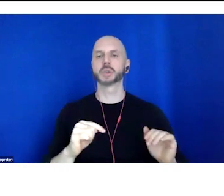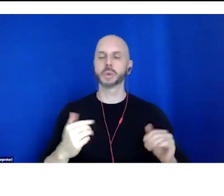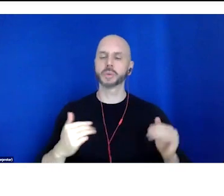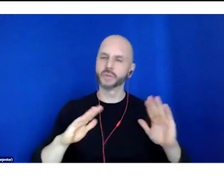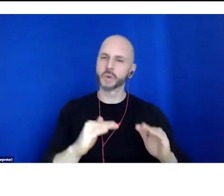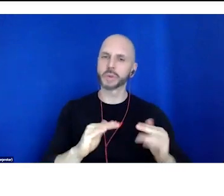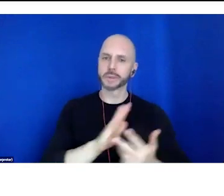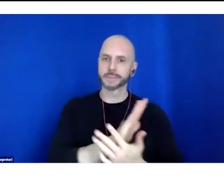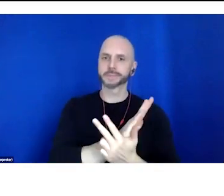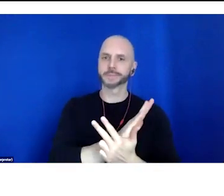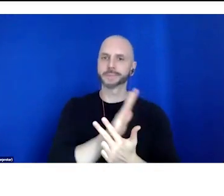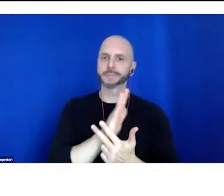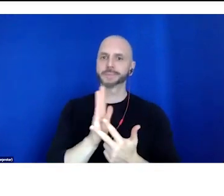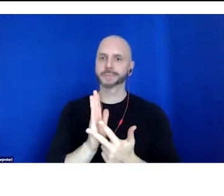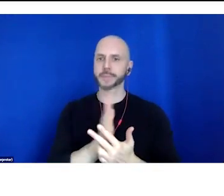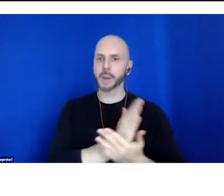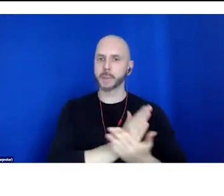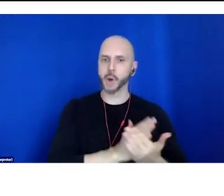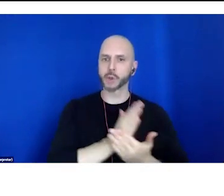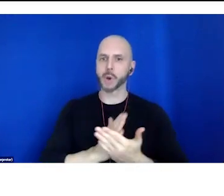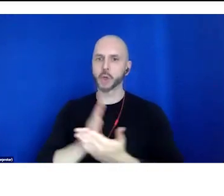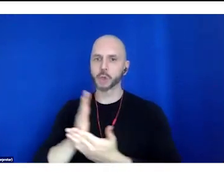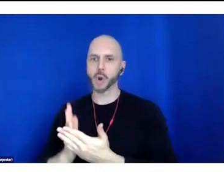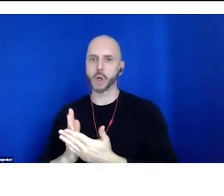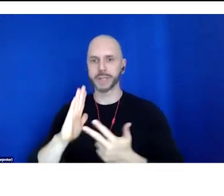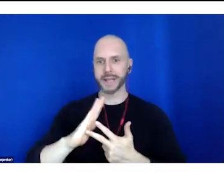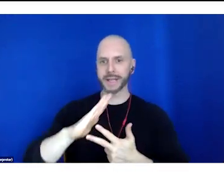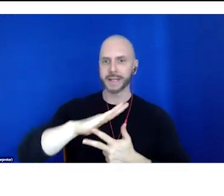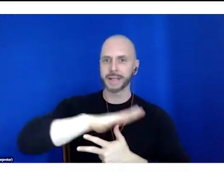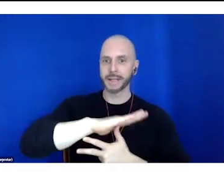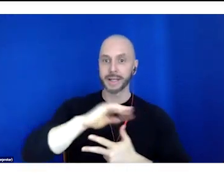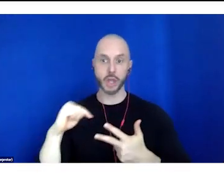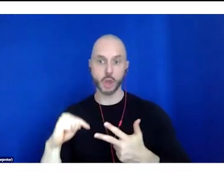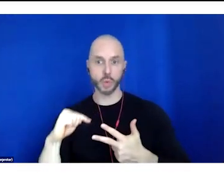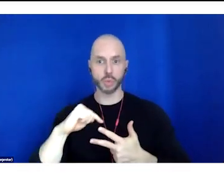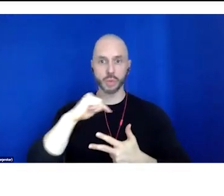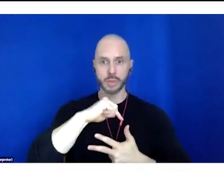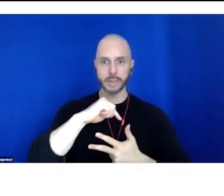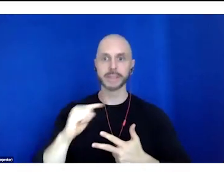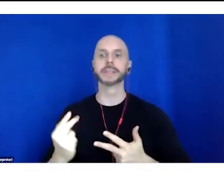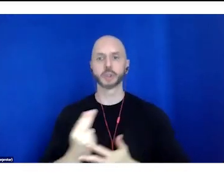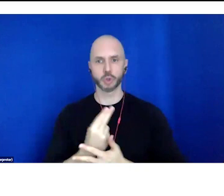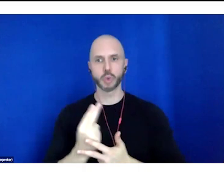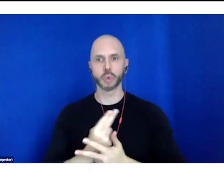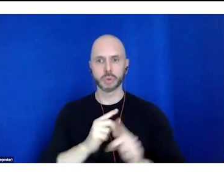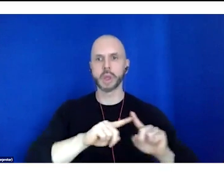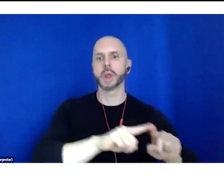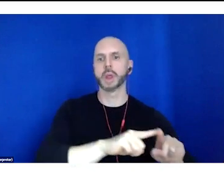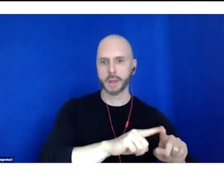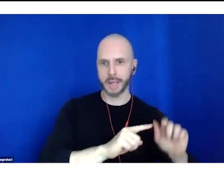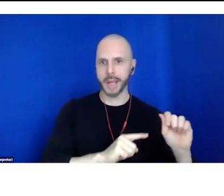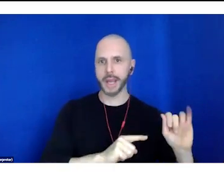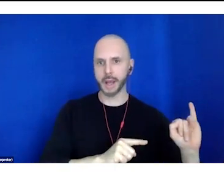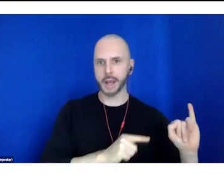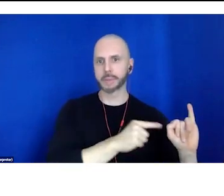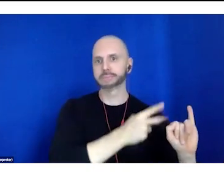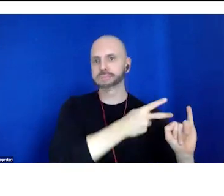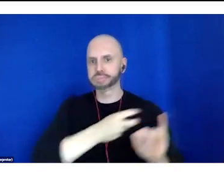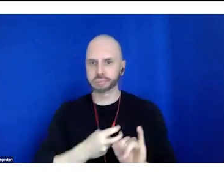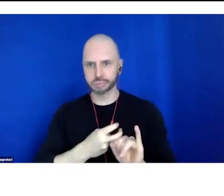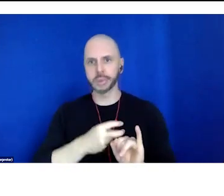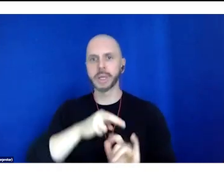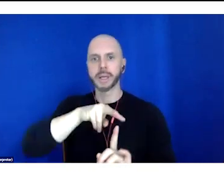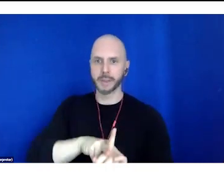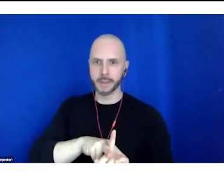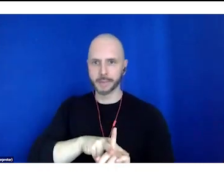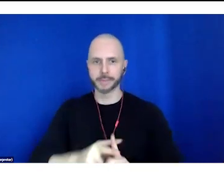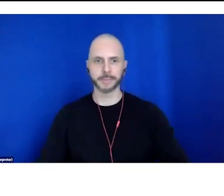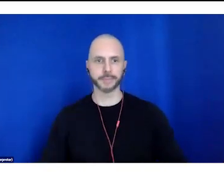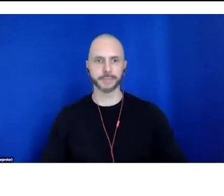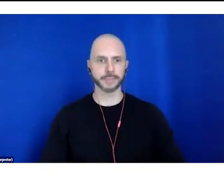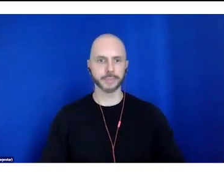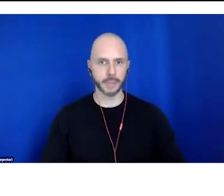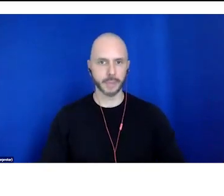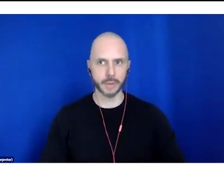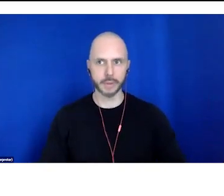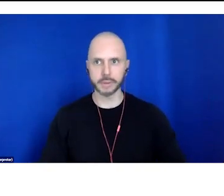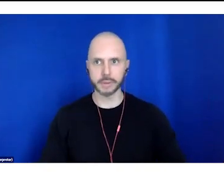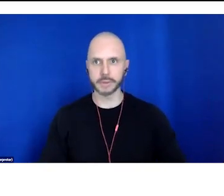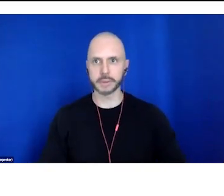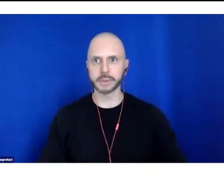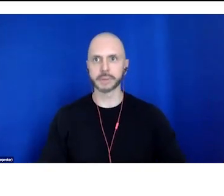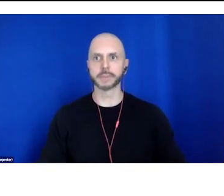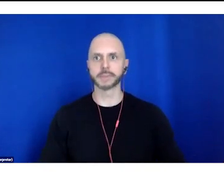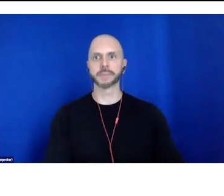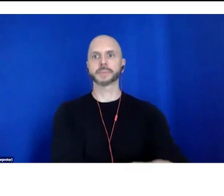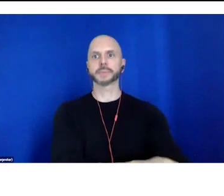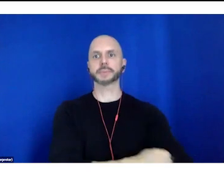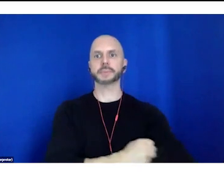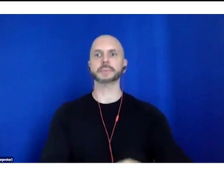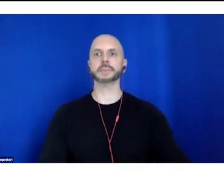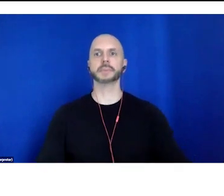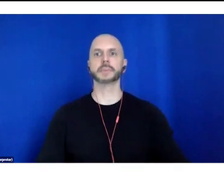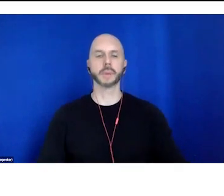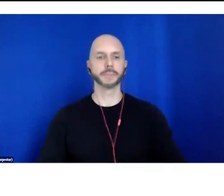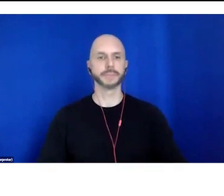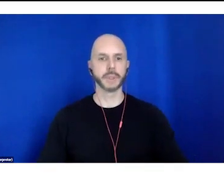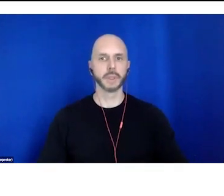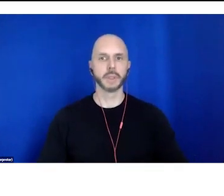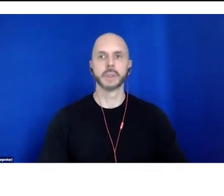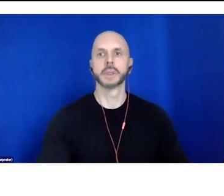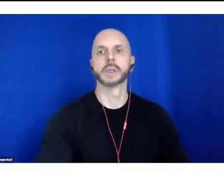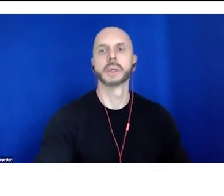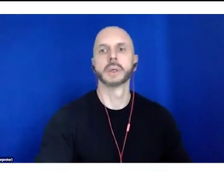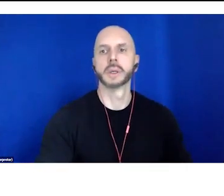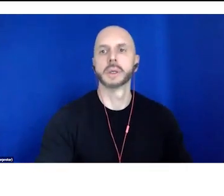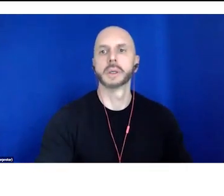are using AI and have integrated AI into it. First, we'll be looking at Wax. Wax is a